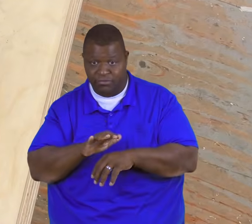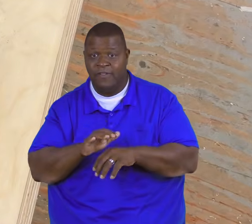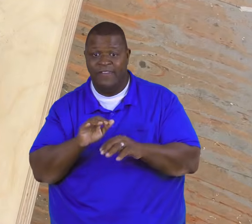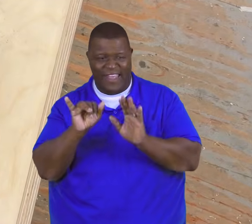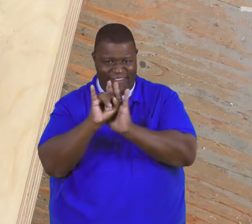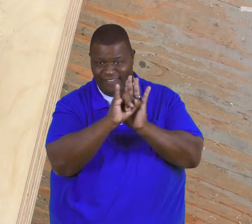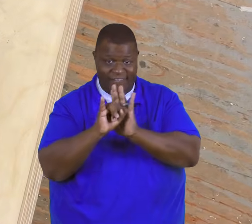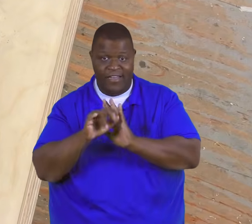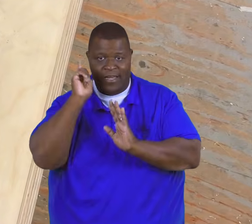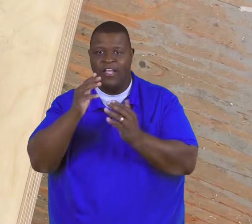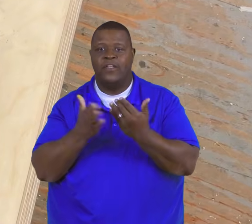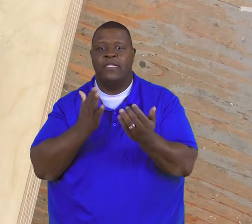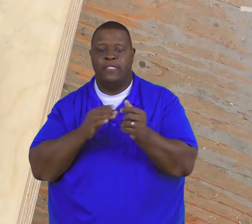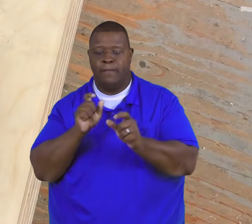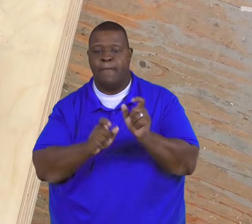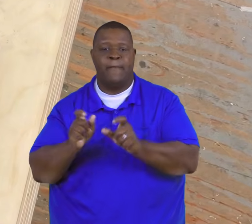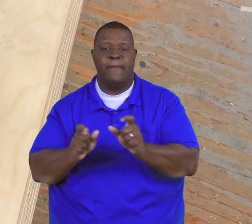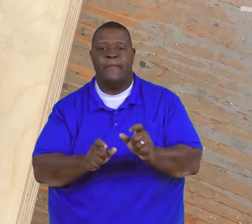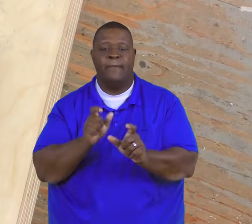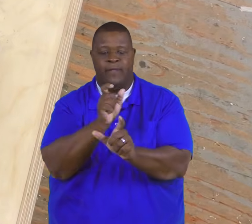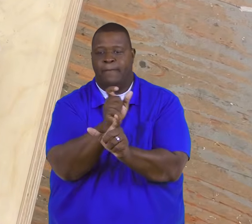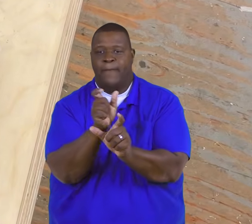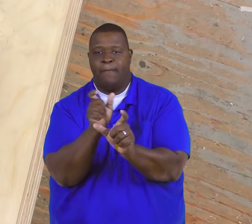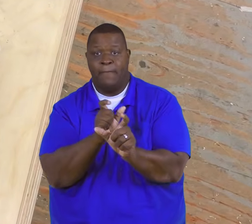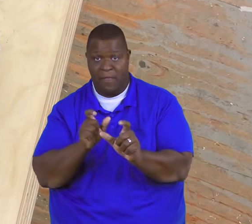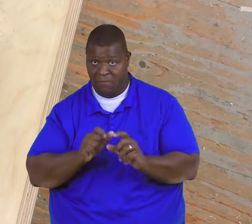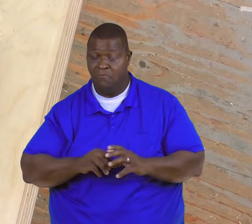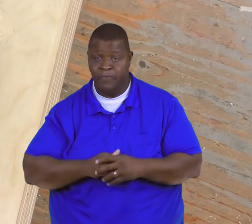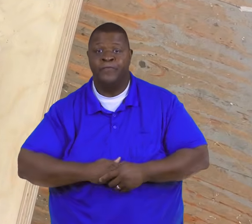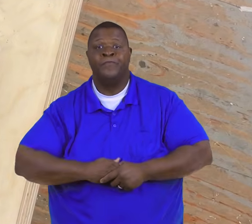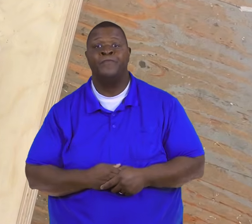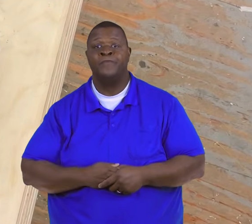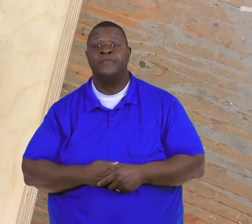and then those will be on the undersides of these. Yeah, like that, great.